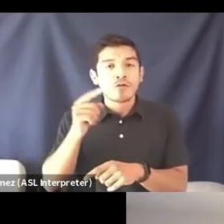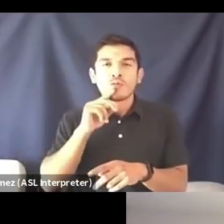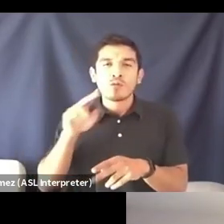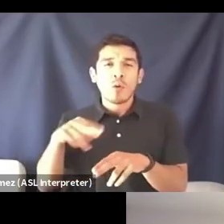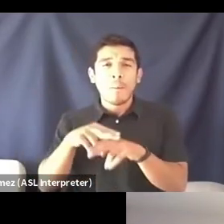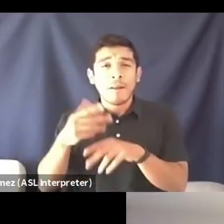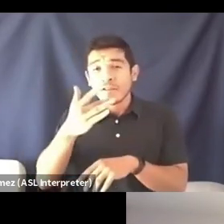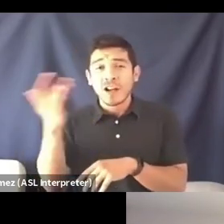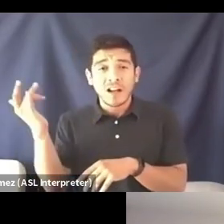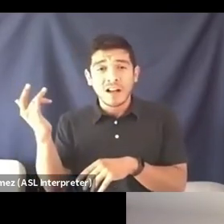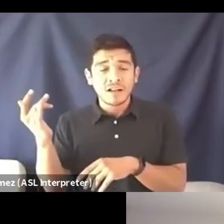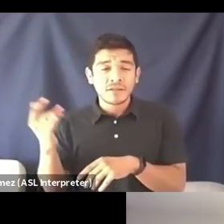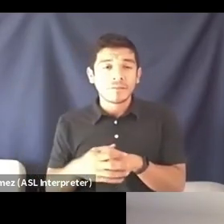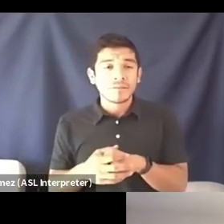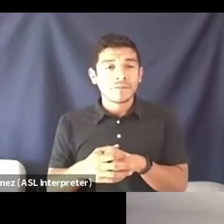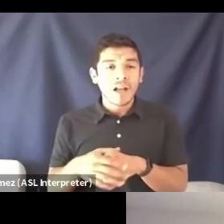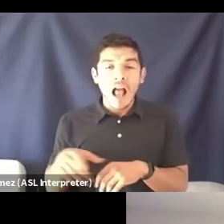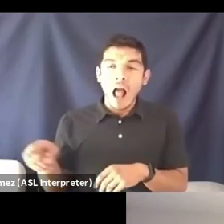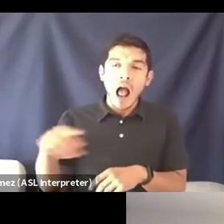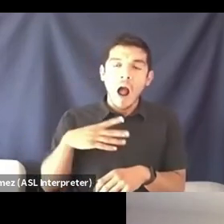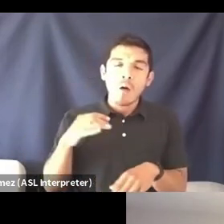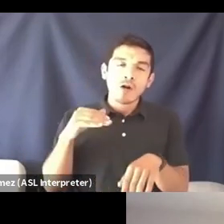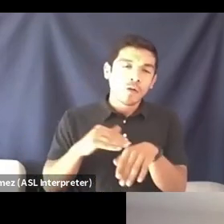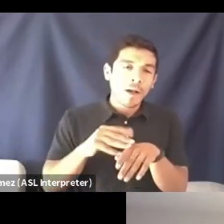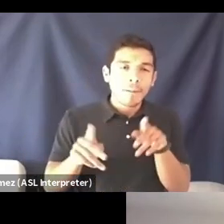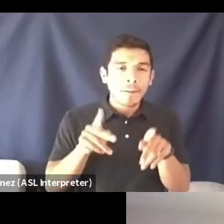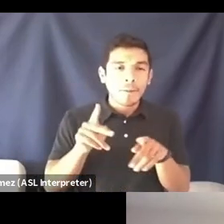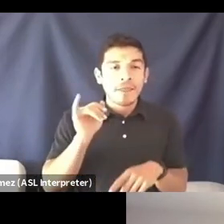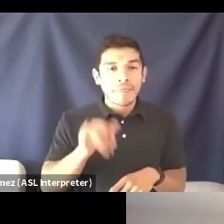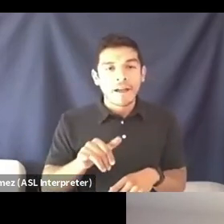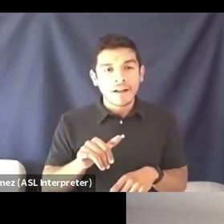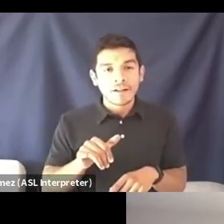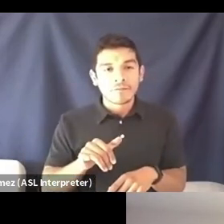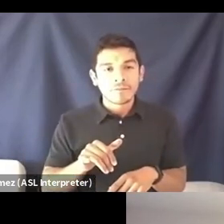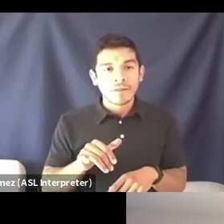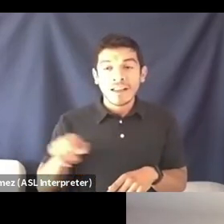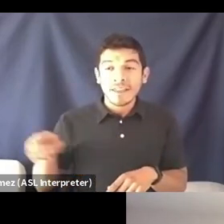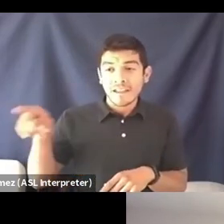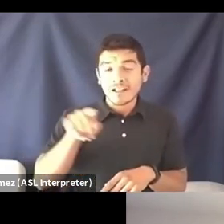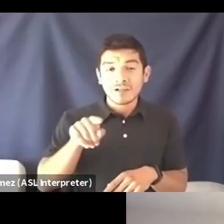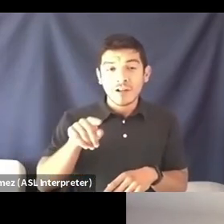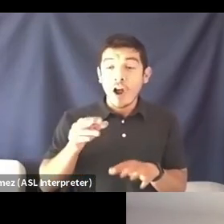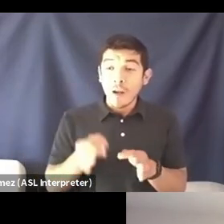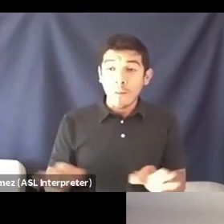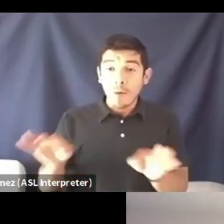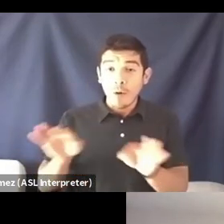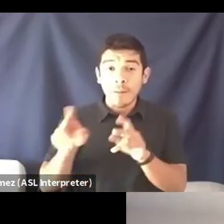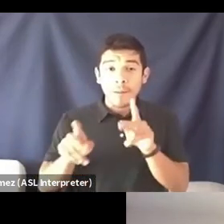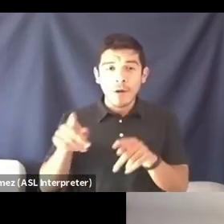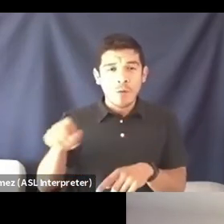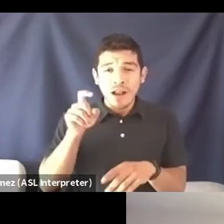So I want to remind people that these are important people that we have to pay attention to